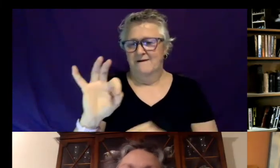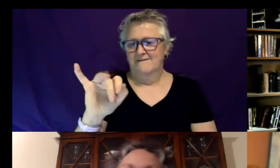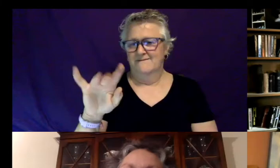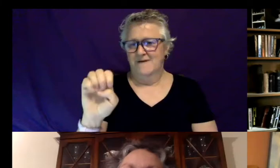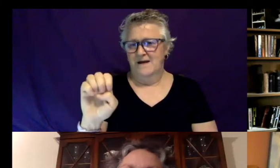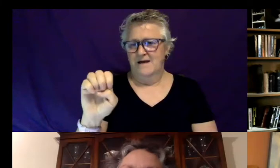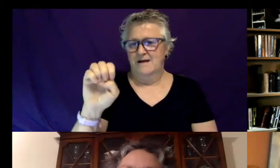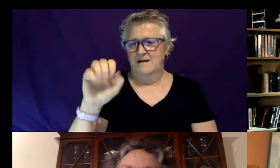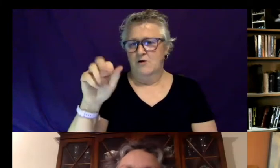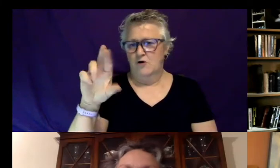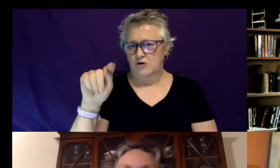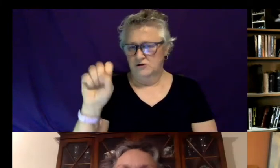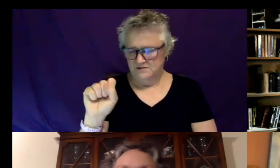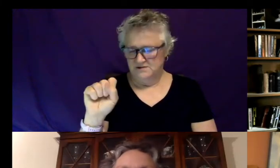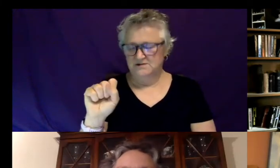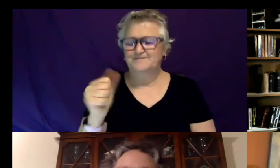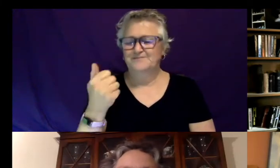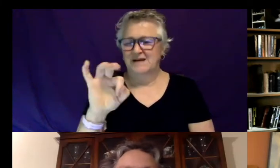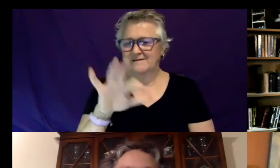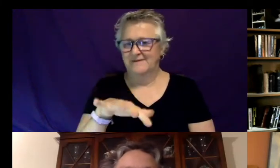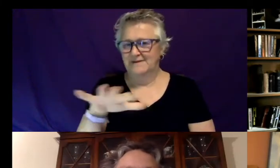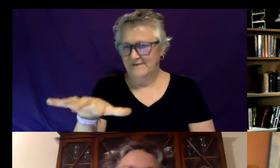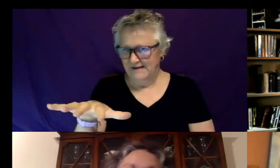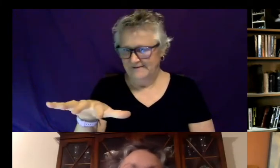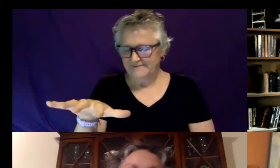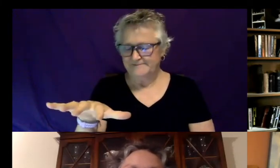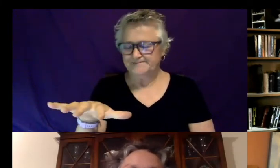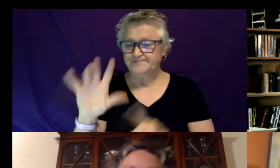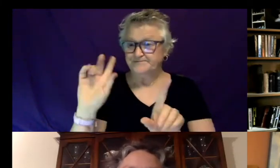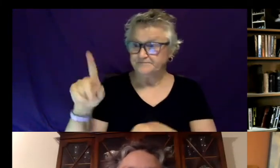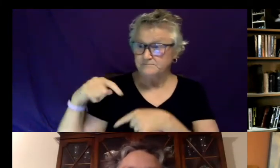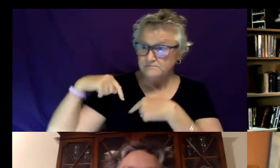Since that time, Morris has exhibited works in many juried shows,